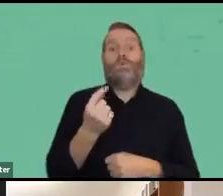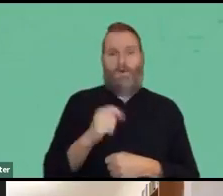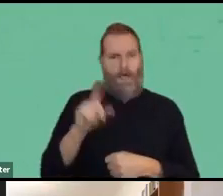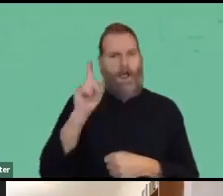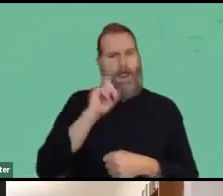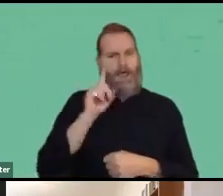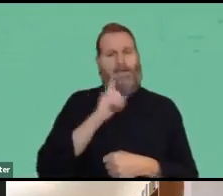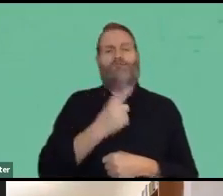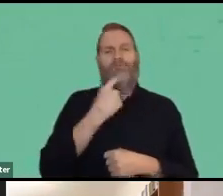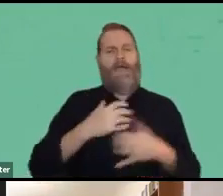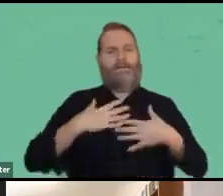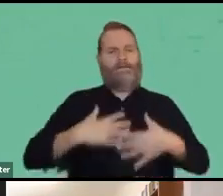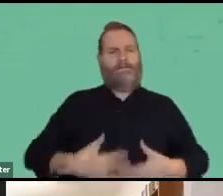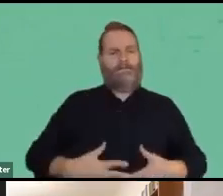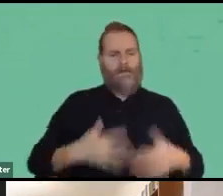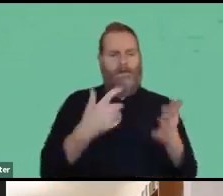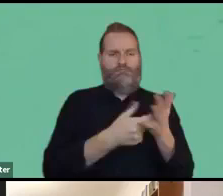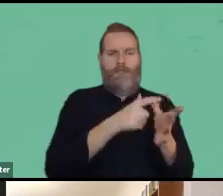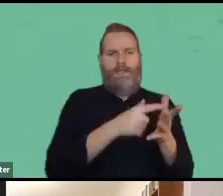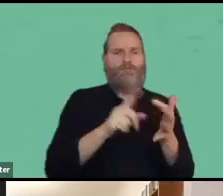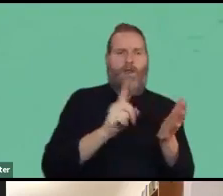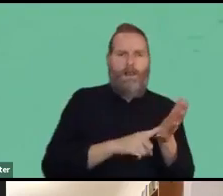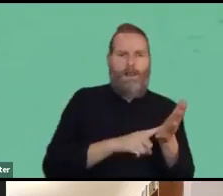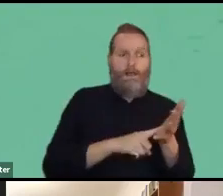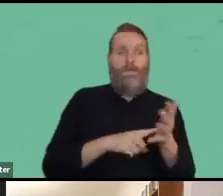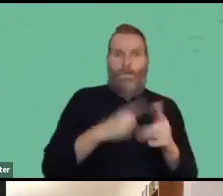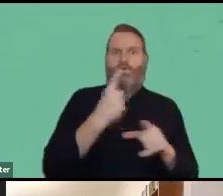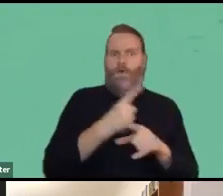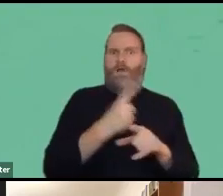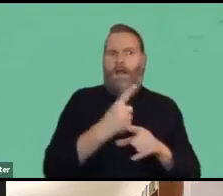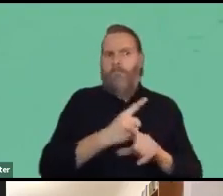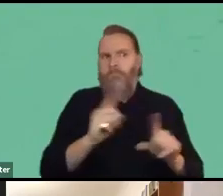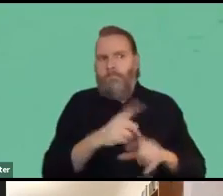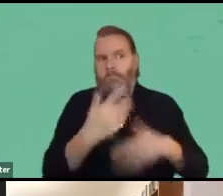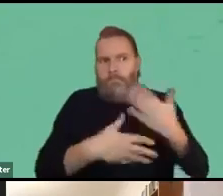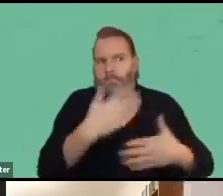debate then I'll ask Mark to go through the context in which we're discussing all of this and